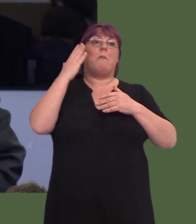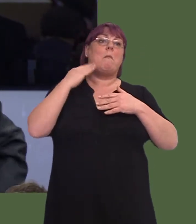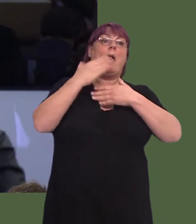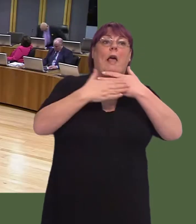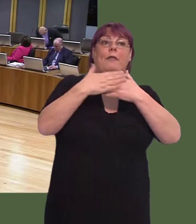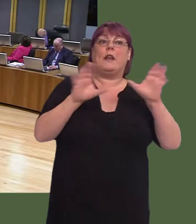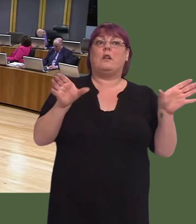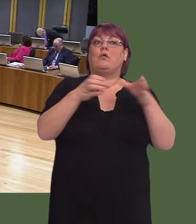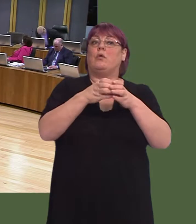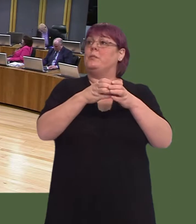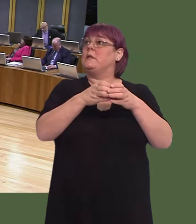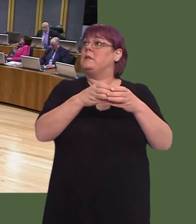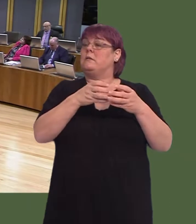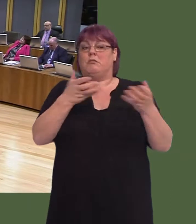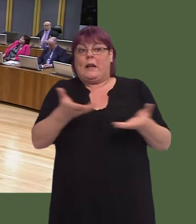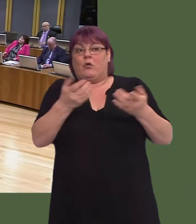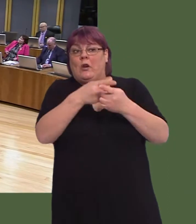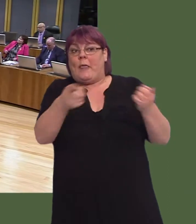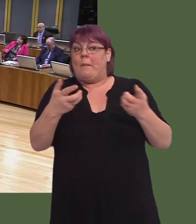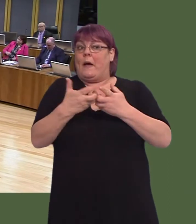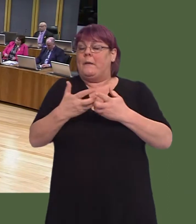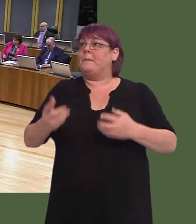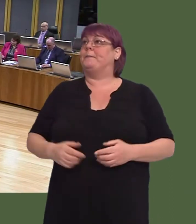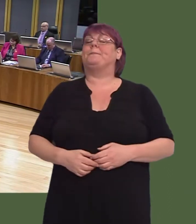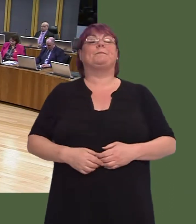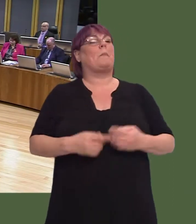Carwyn Jones AM: Well, I'd refer the Member to the answer I just gave in terms of the